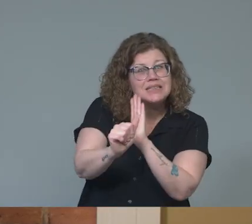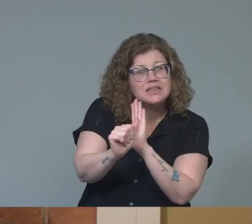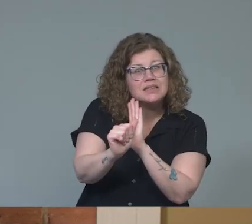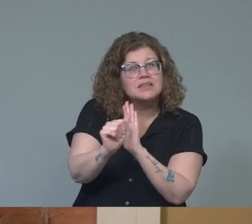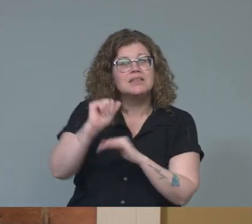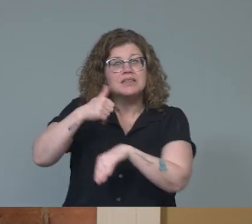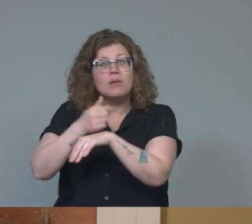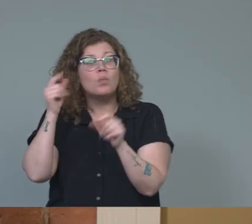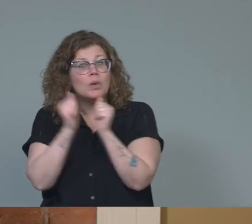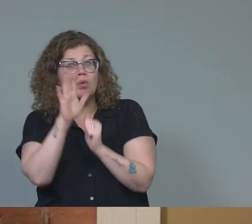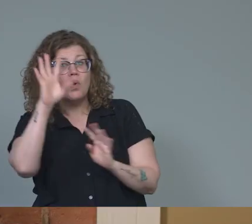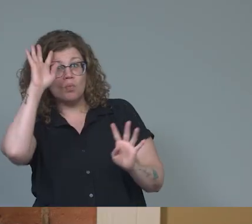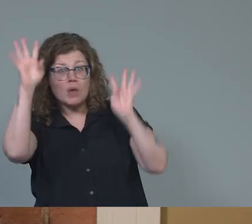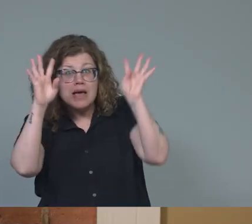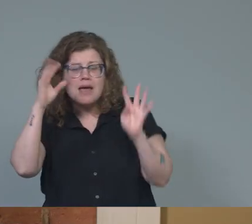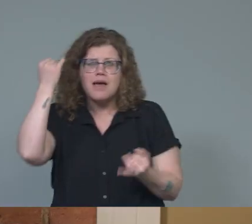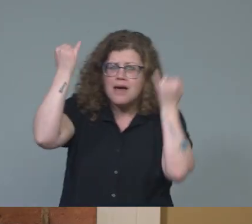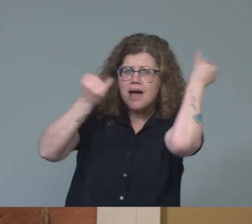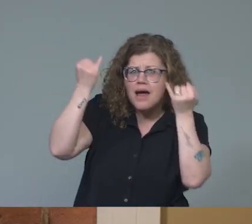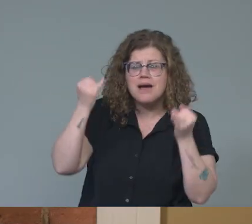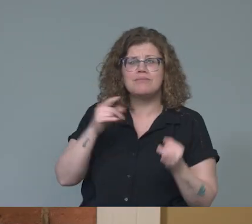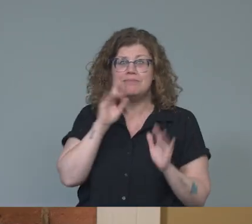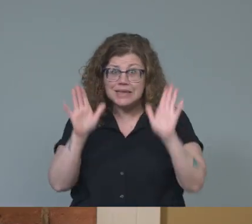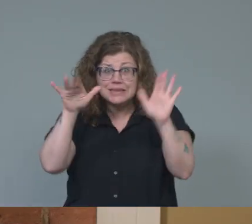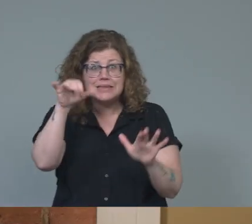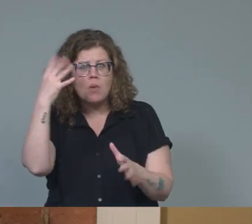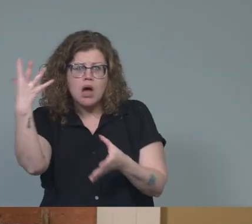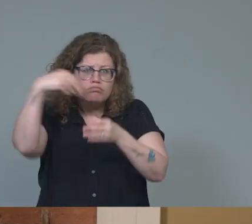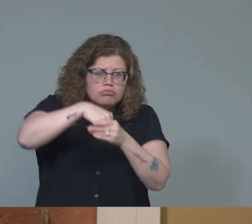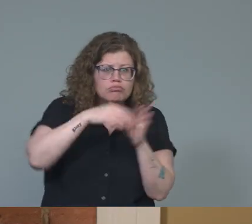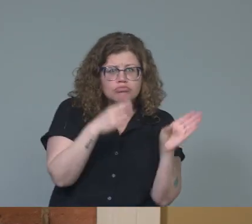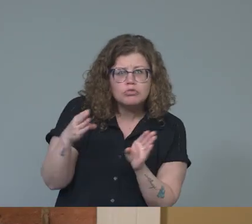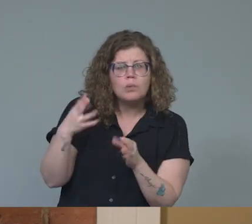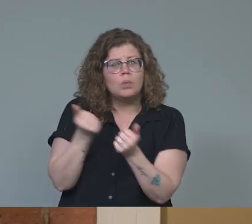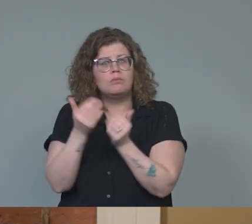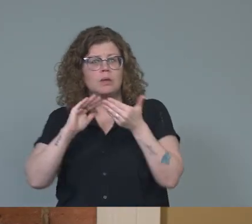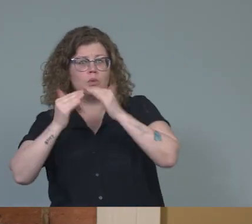with specific types of expertise. Again, you're an artist. You're not expected to do